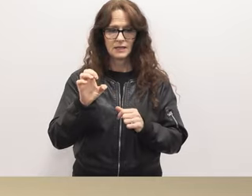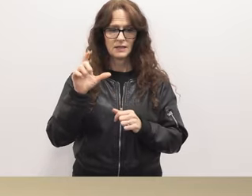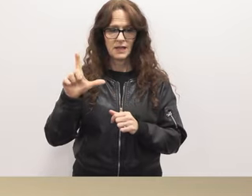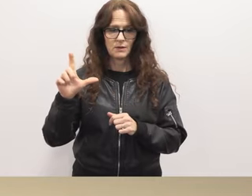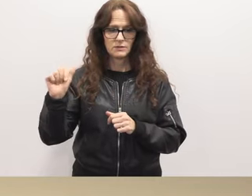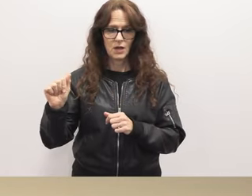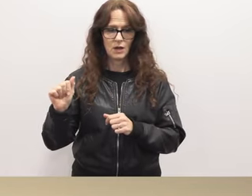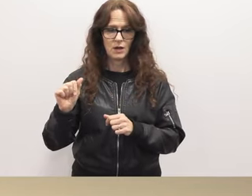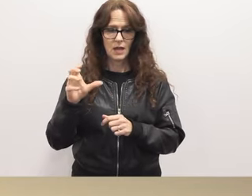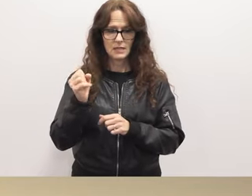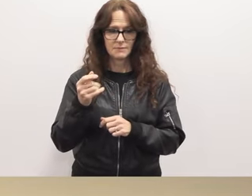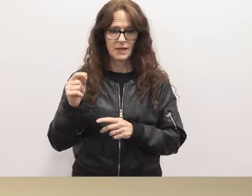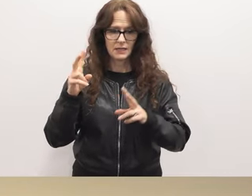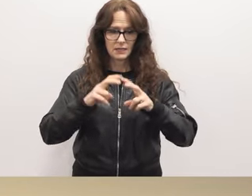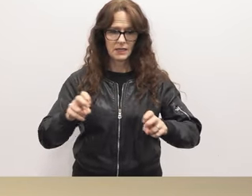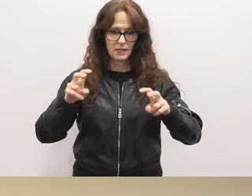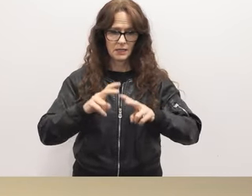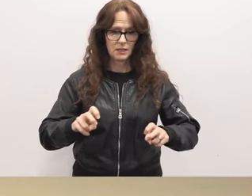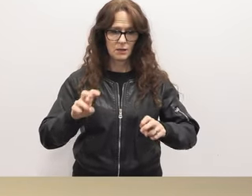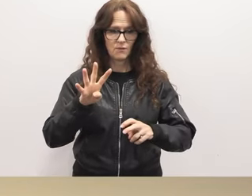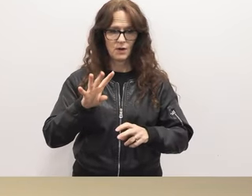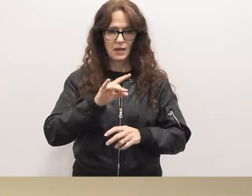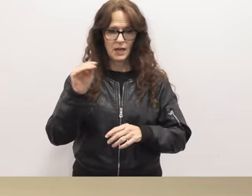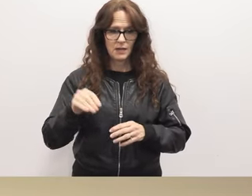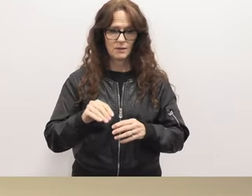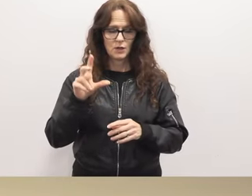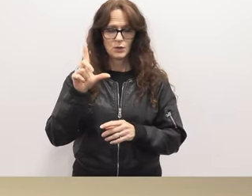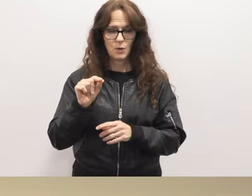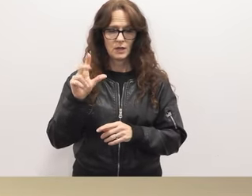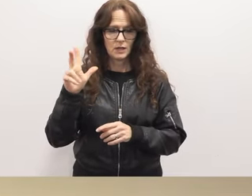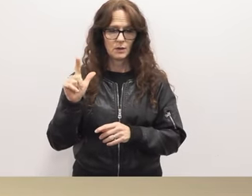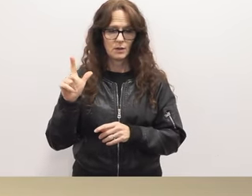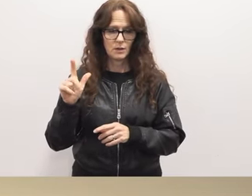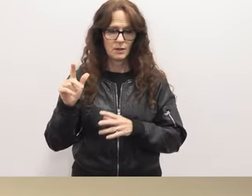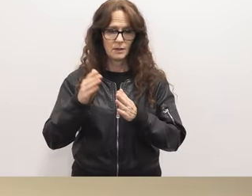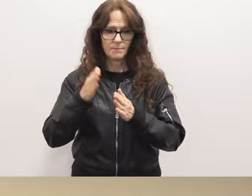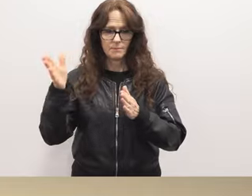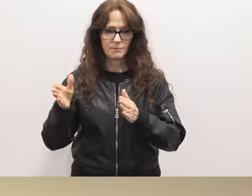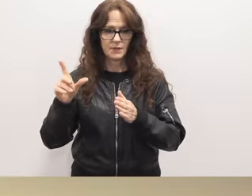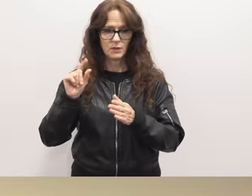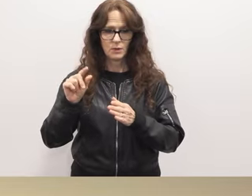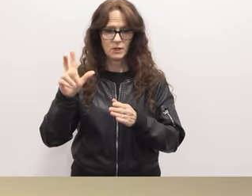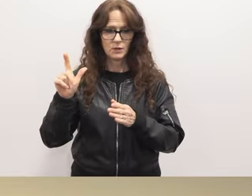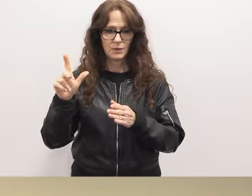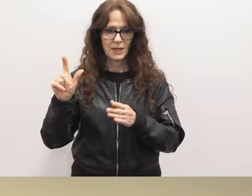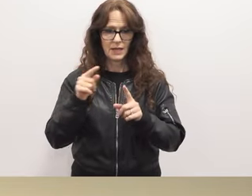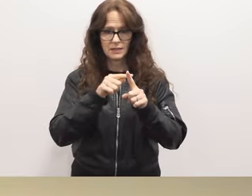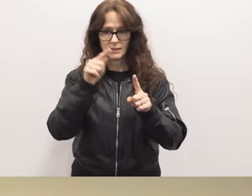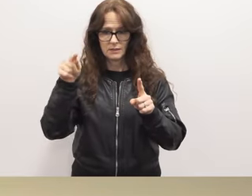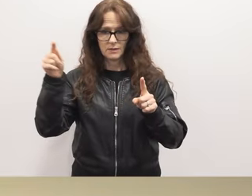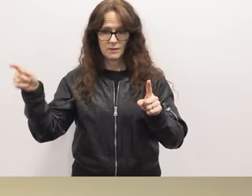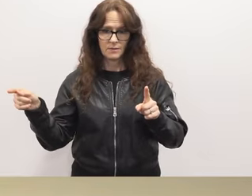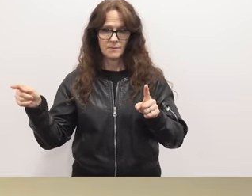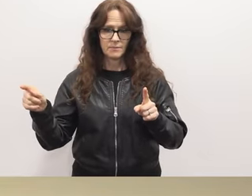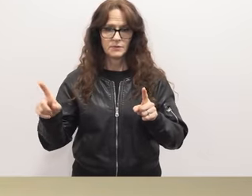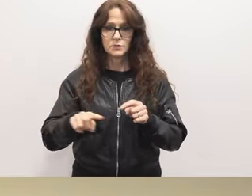on the state English language arts as back assessment will grow from 48% in June, 2023 to 70% by June, 2028." So here's my question for you.